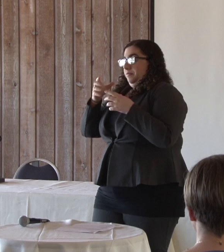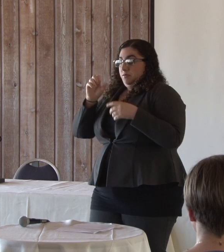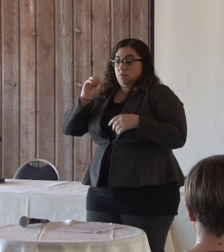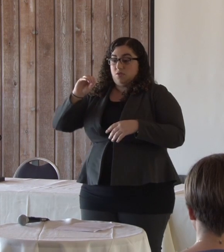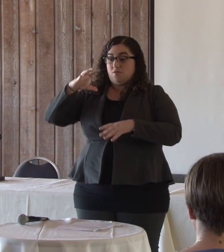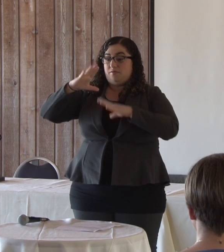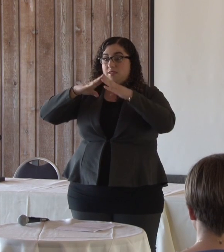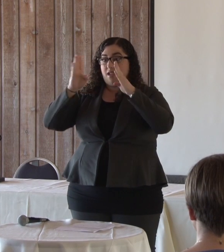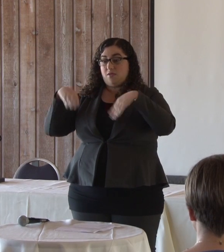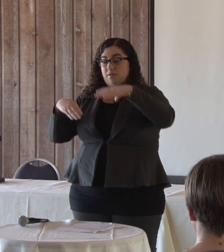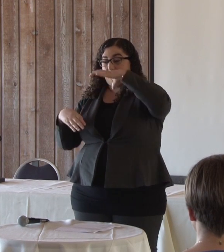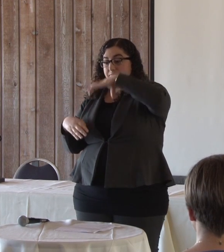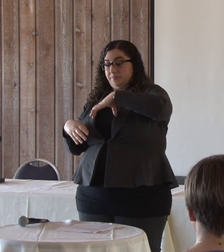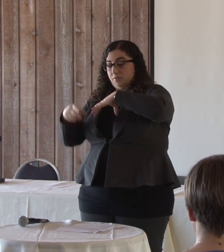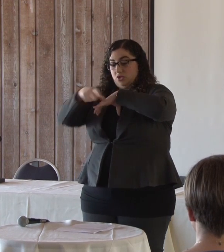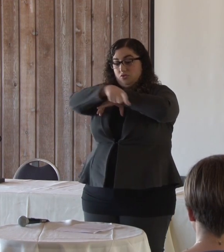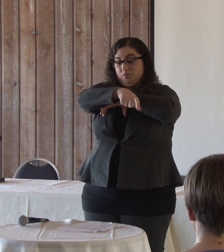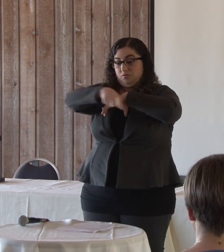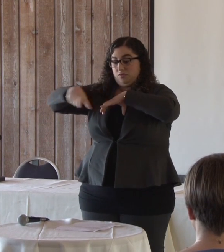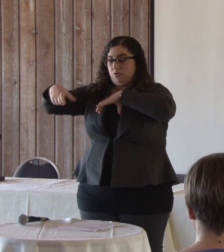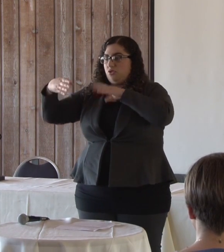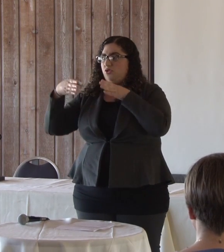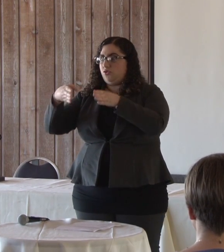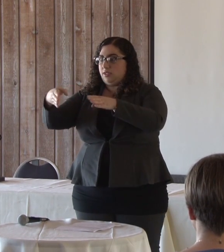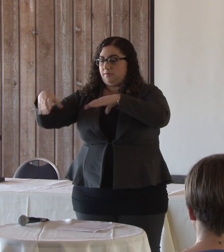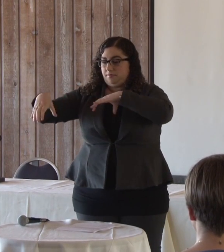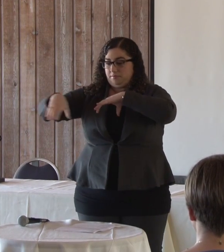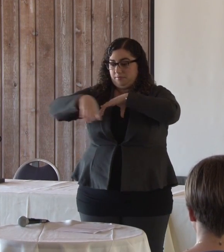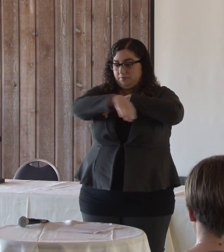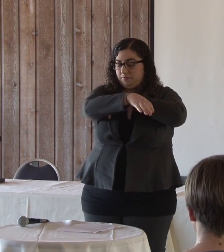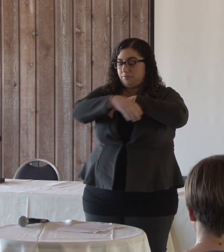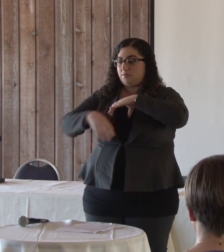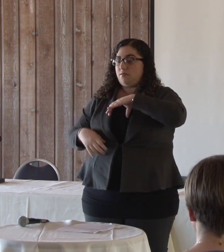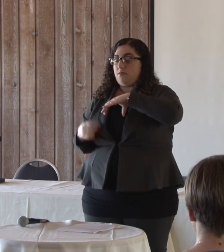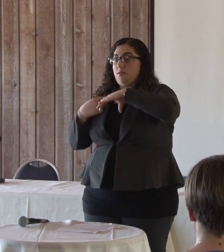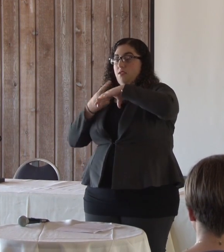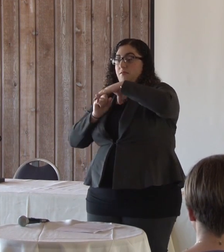leave and grabbed him by the arm And started running out outside.